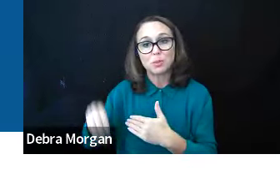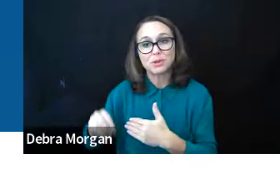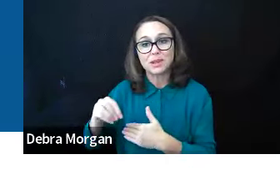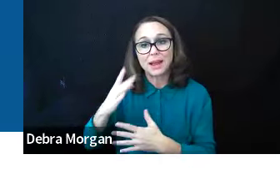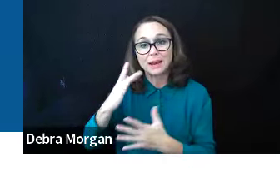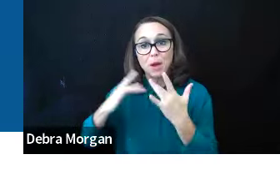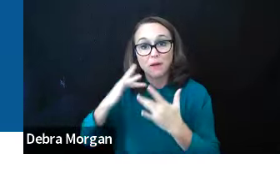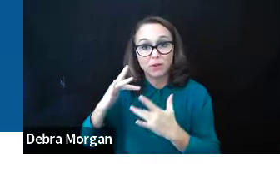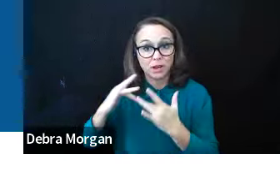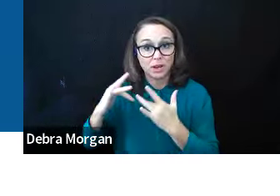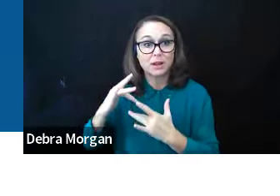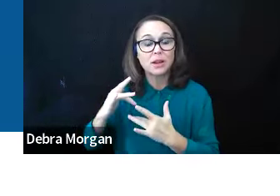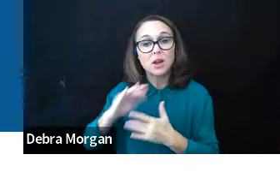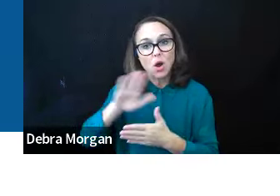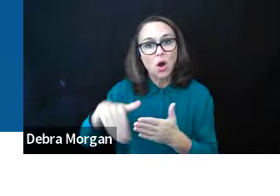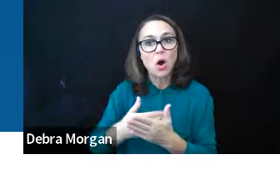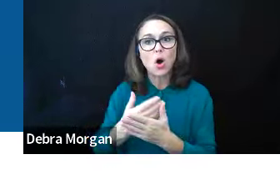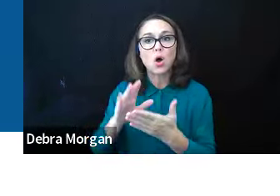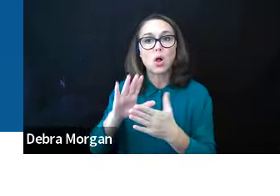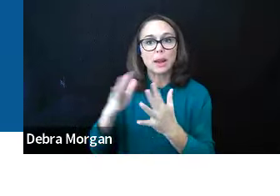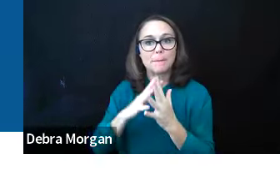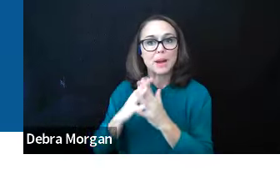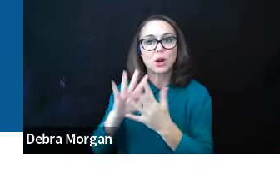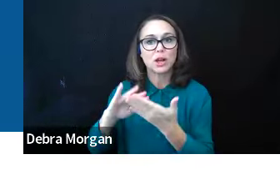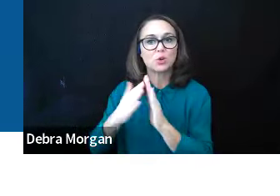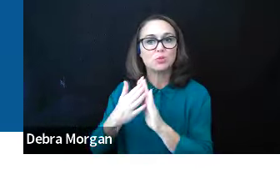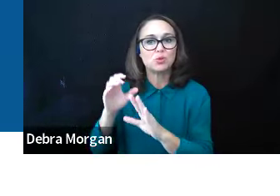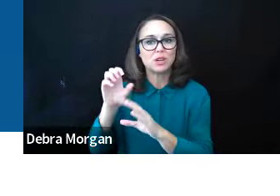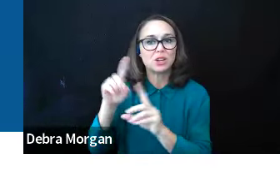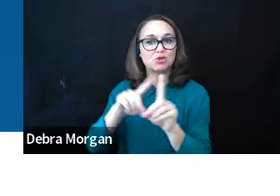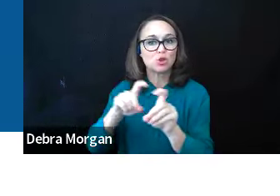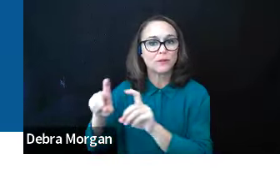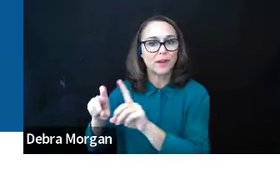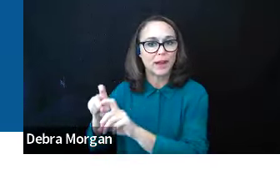American Community Survey. From this data the campaign was then developed for several